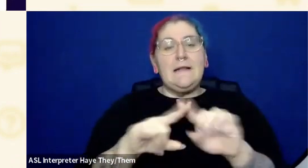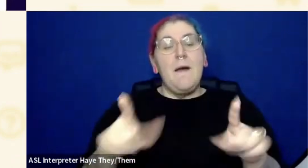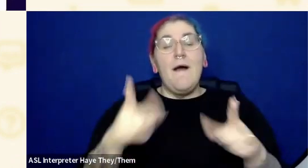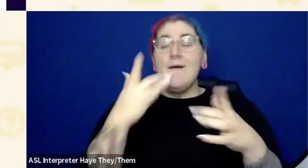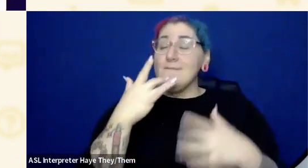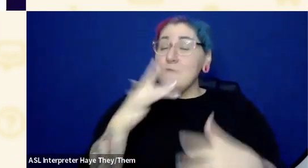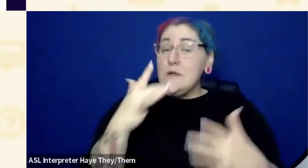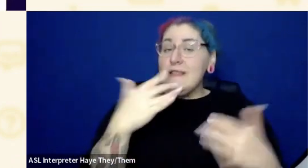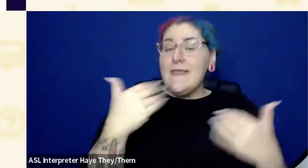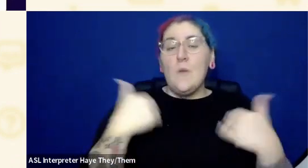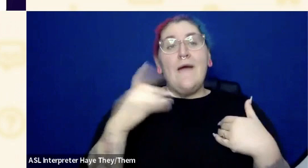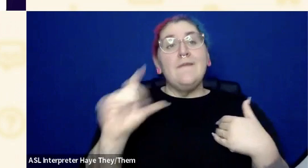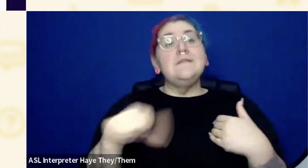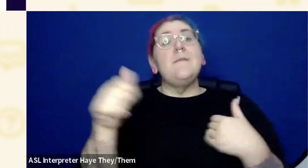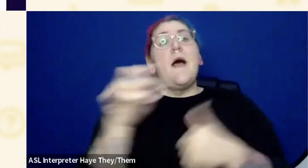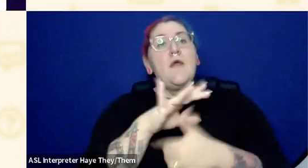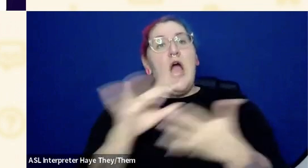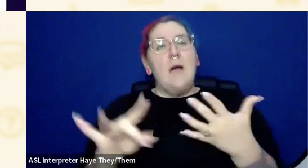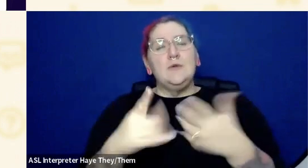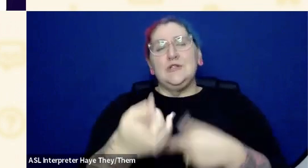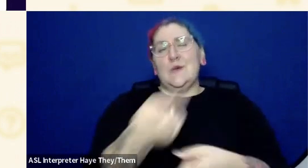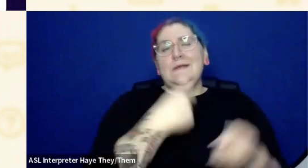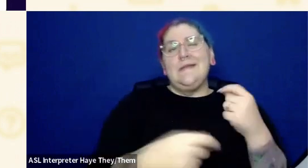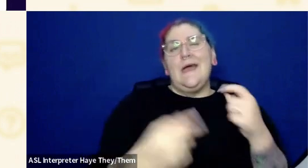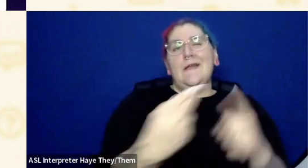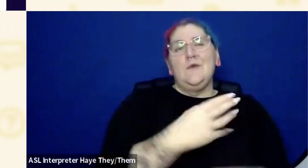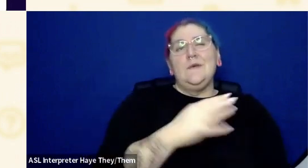So instead of a Multi-Select, a good alternative is a Checkbox field